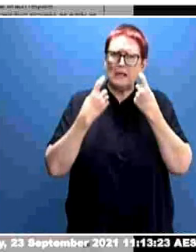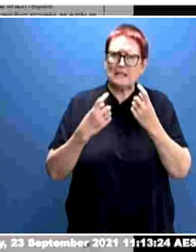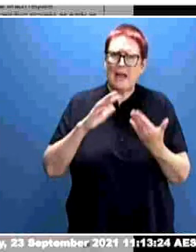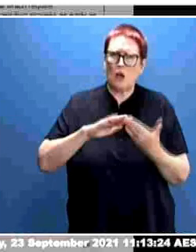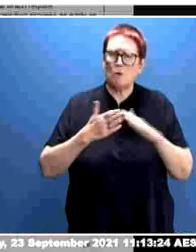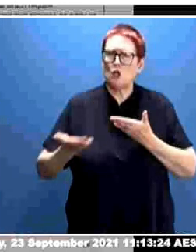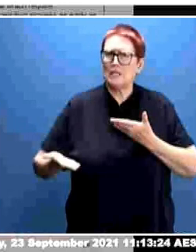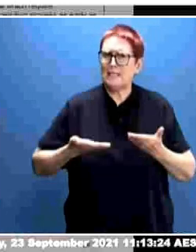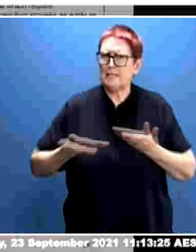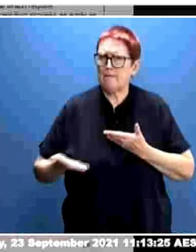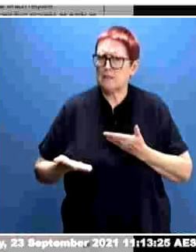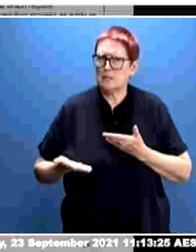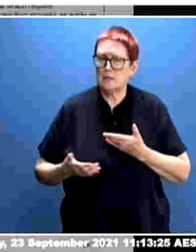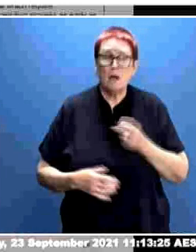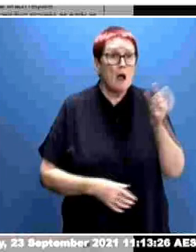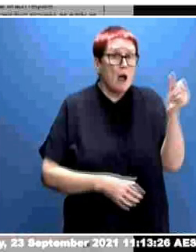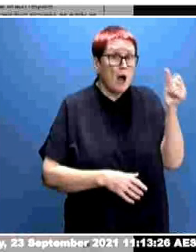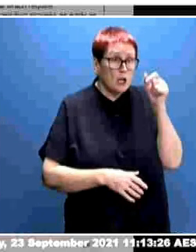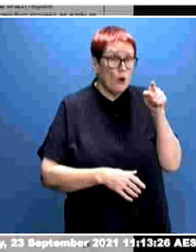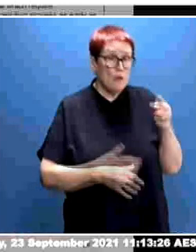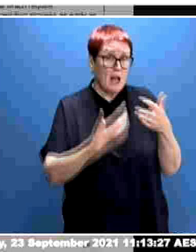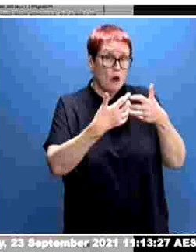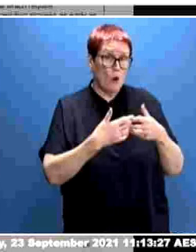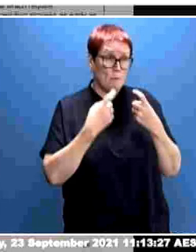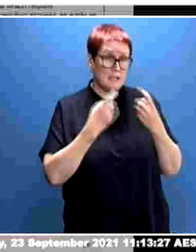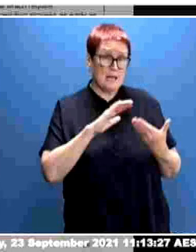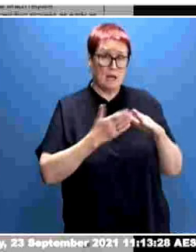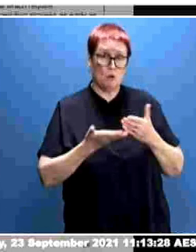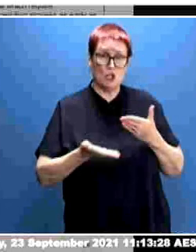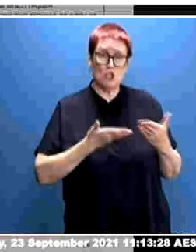I'm aware that the complex community care service is something that's being explored by the Department,